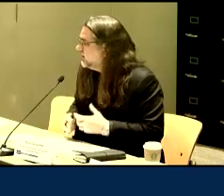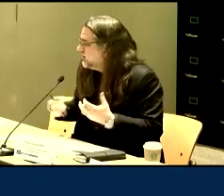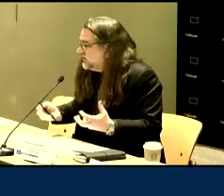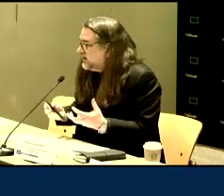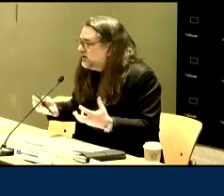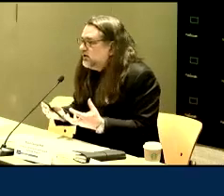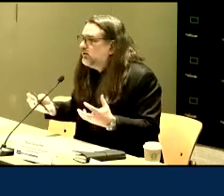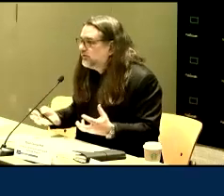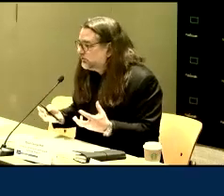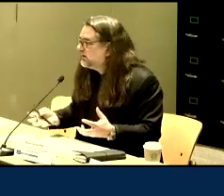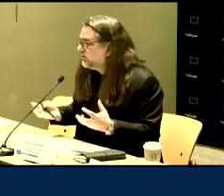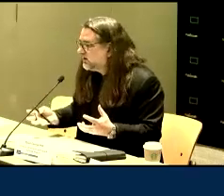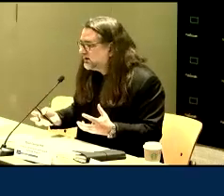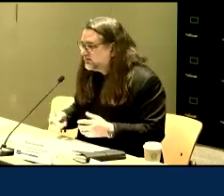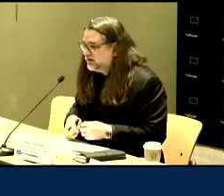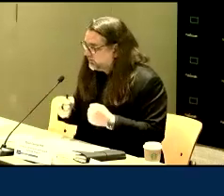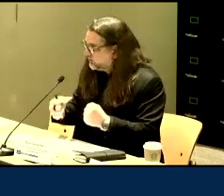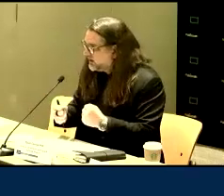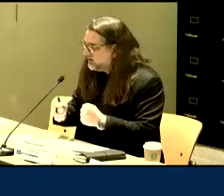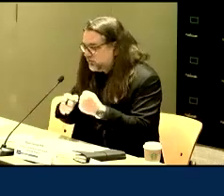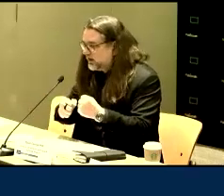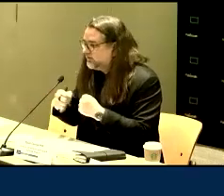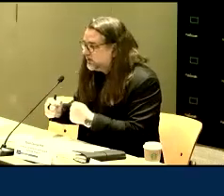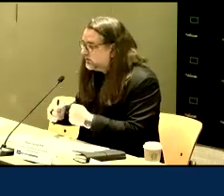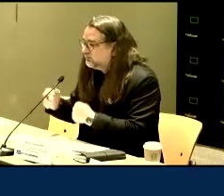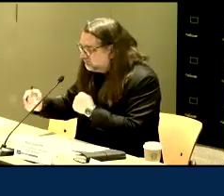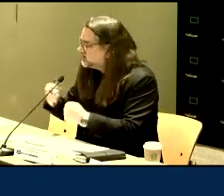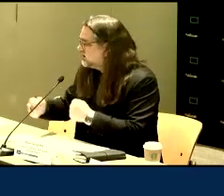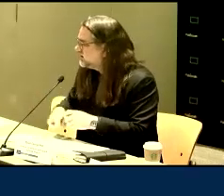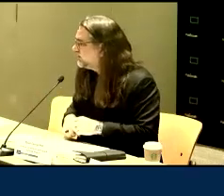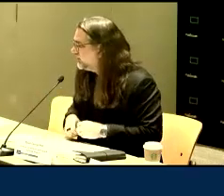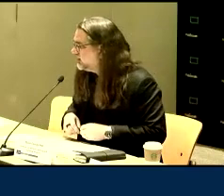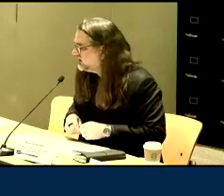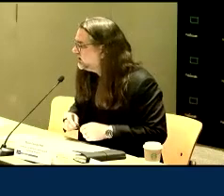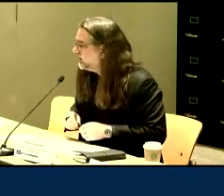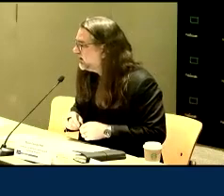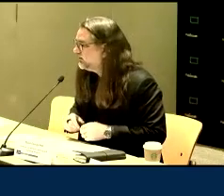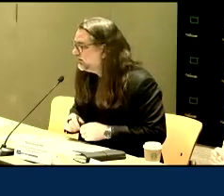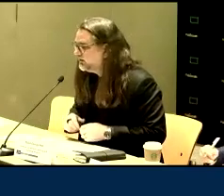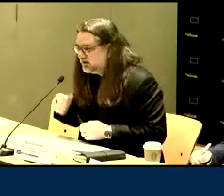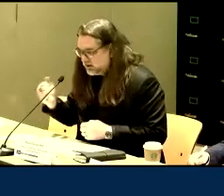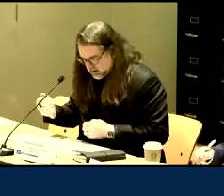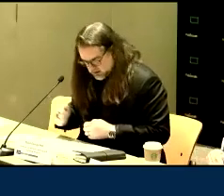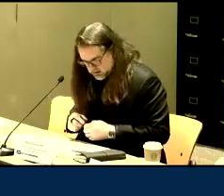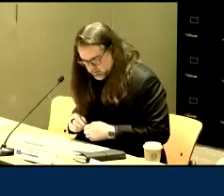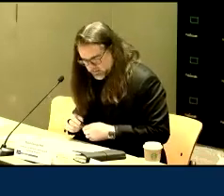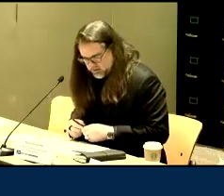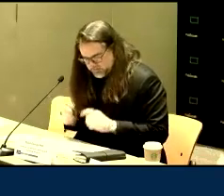so that they could know if they're ready or not. If they're ready, great. If they weren't, let's dust off the plans and think about how to do it a little bit better.